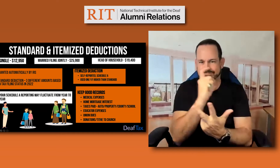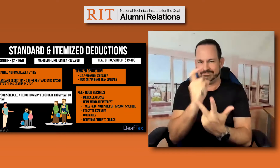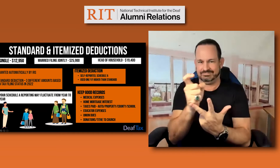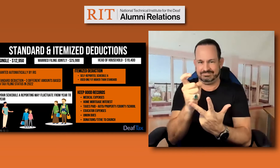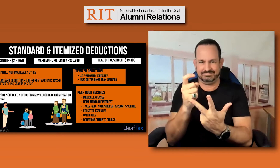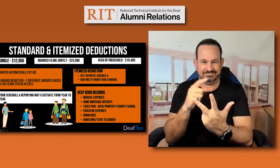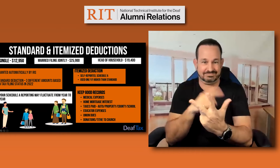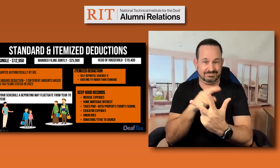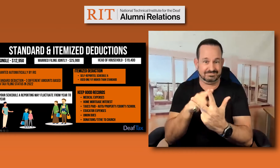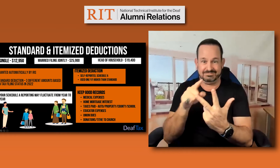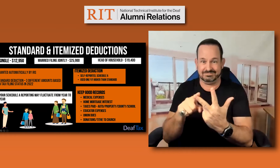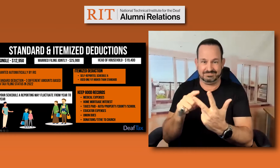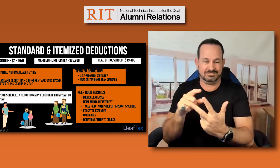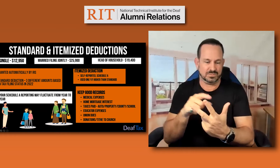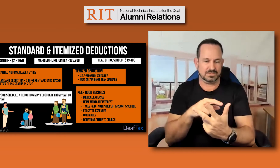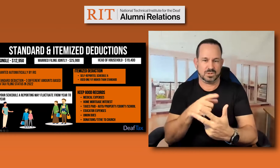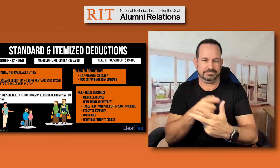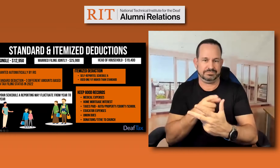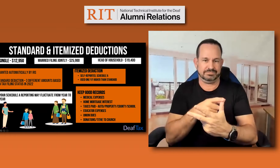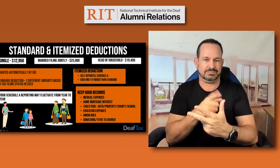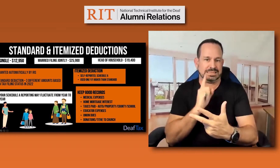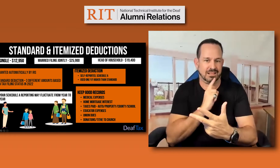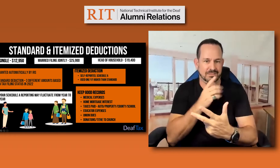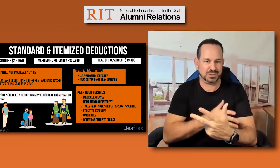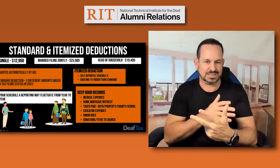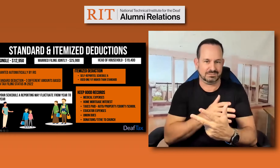There are three different standardized types to file: